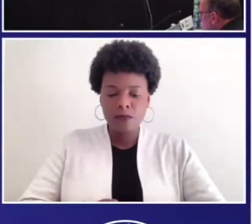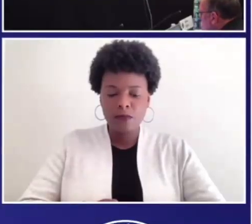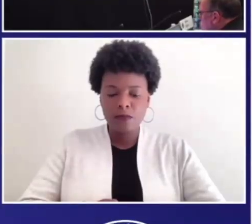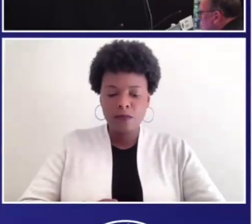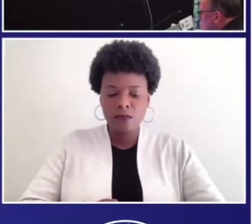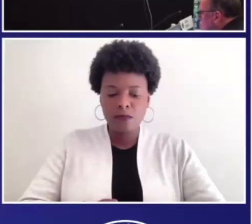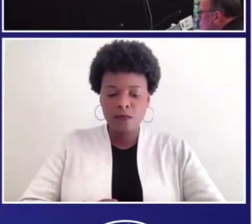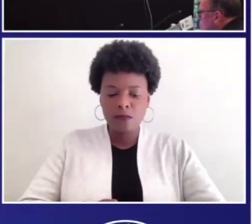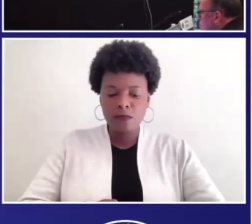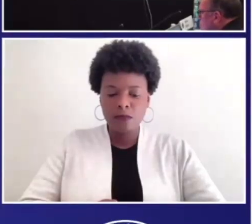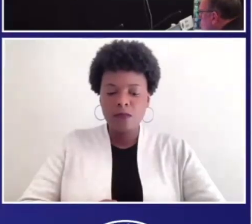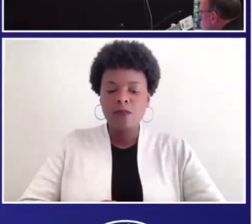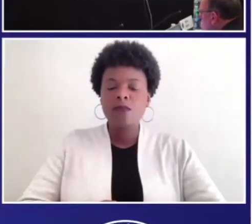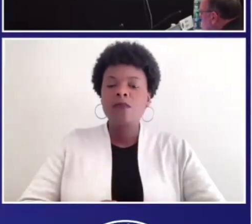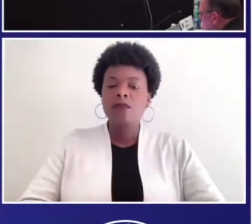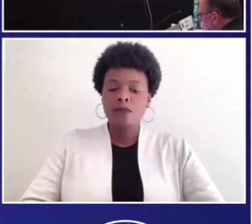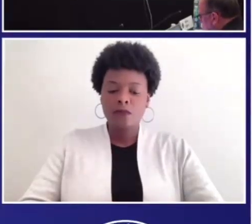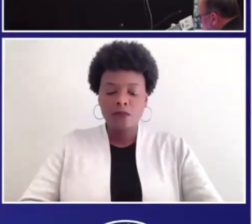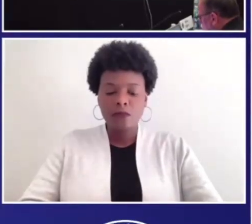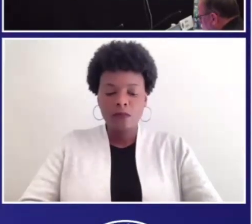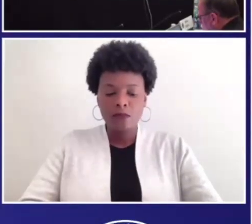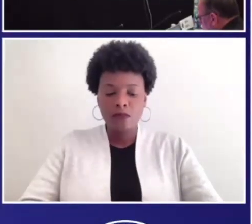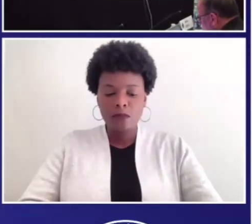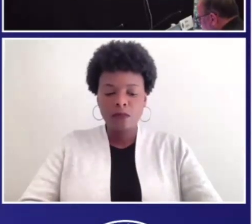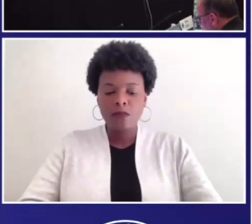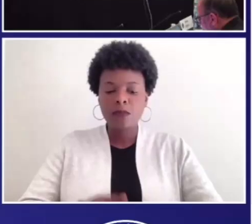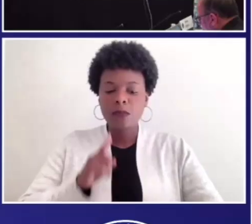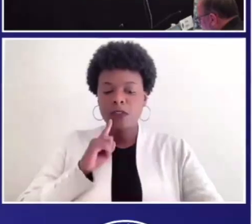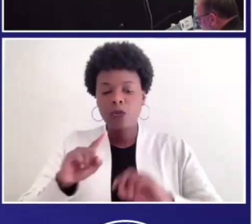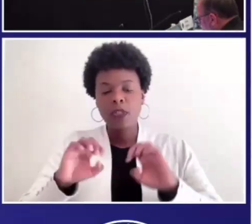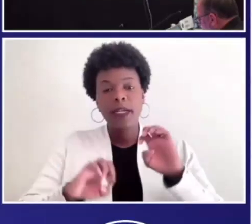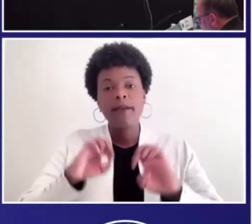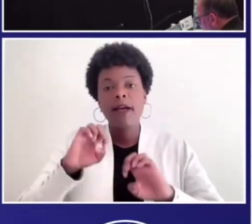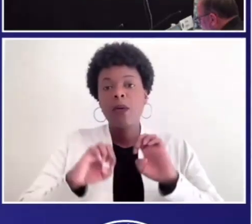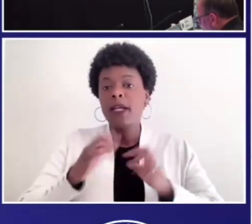As far as evaluating some of the impacts to